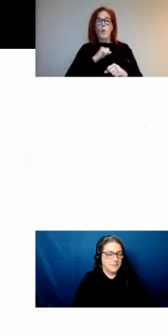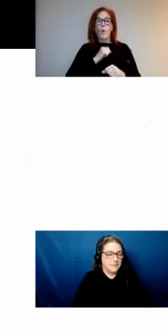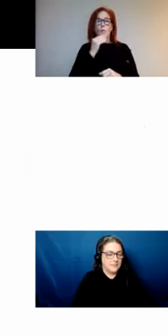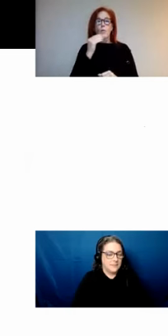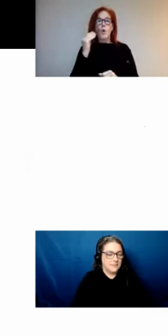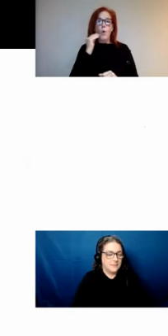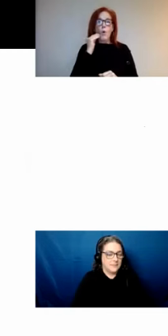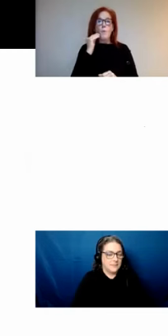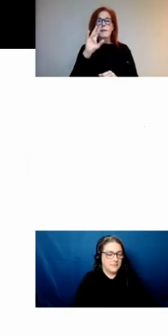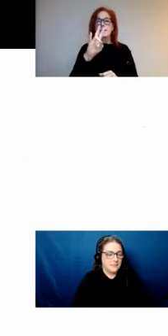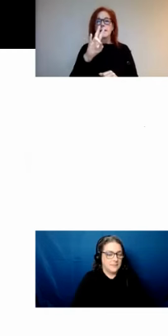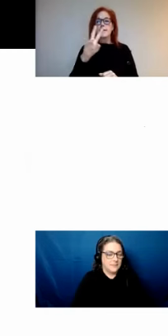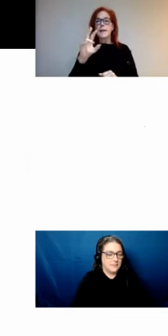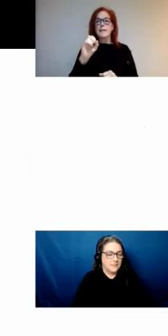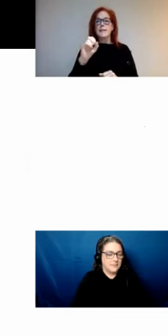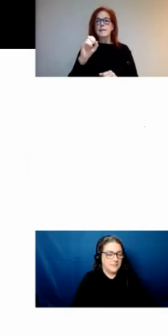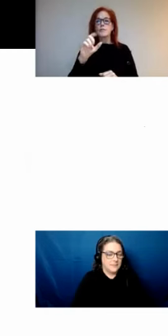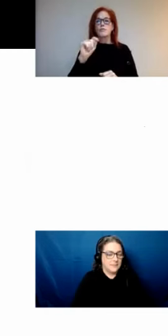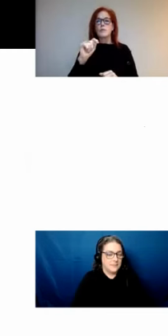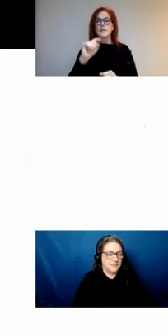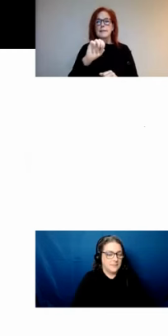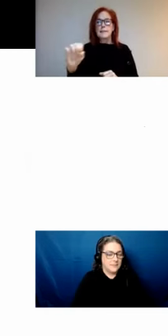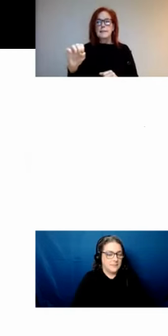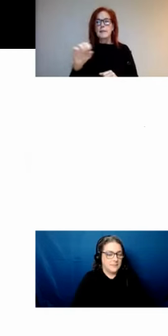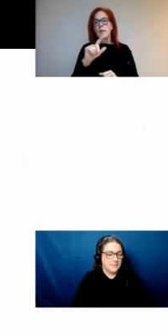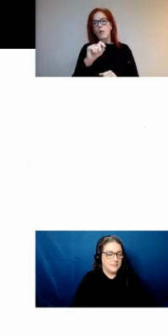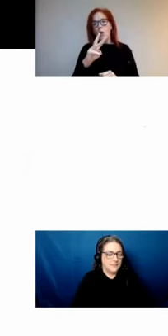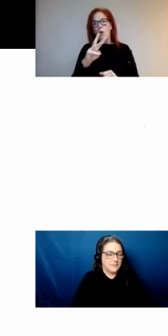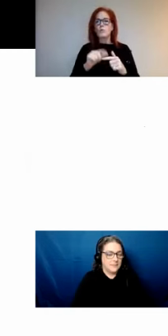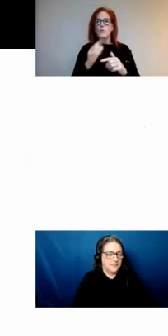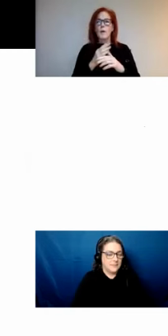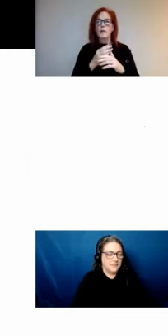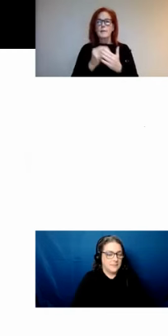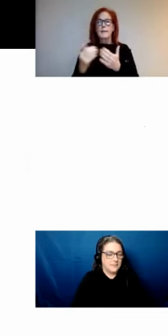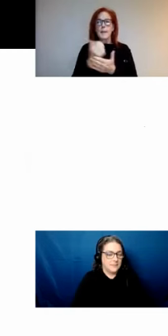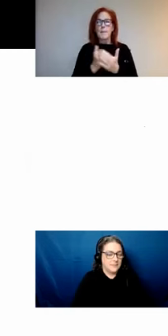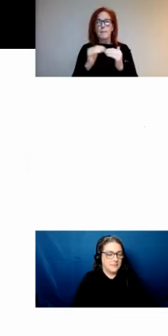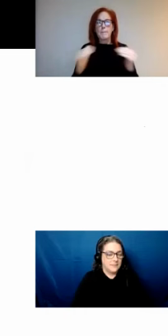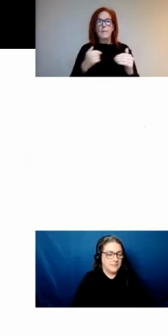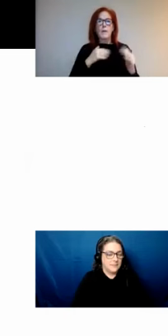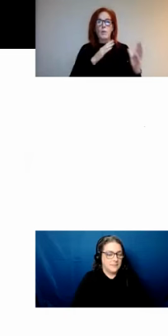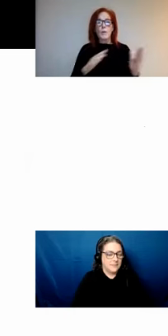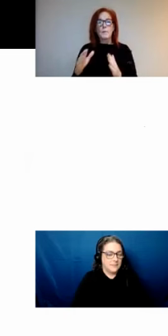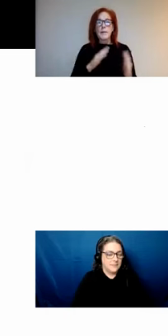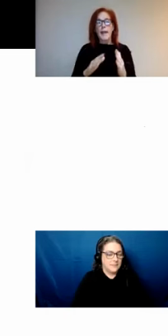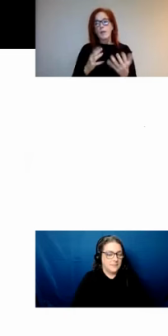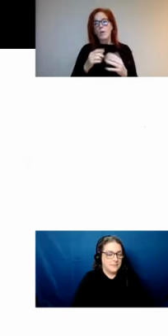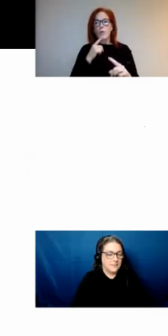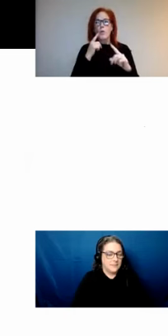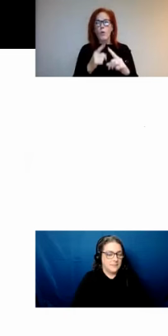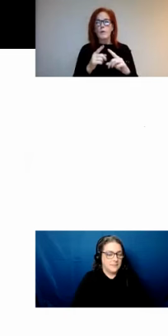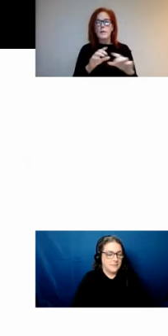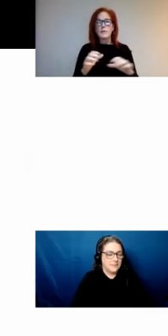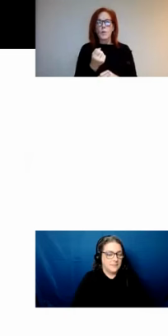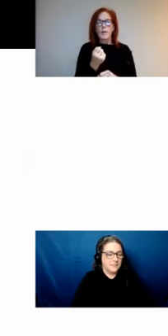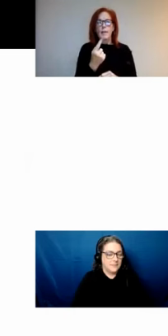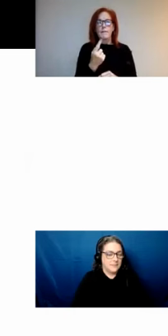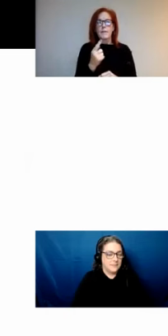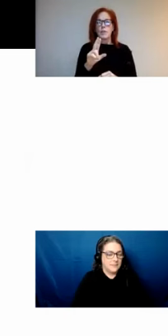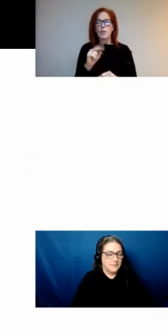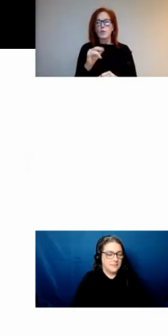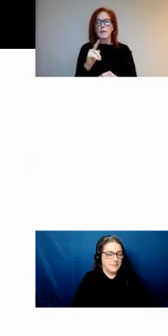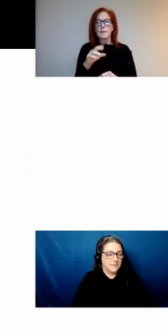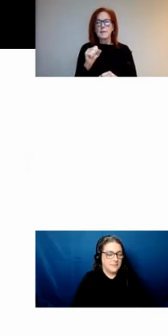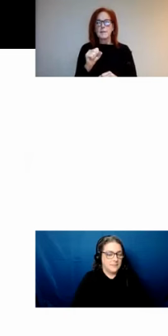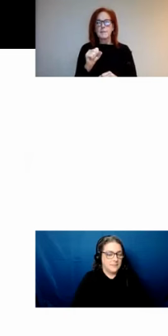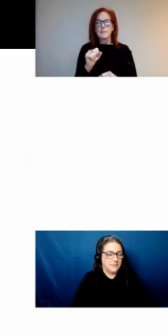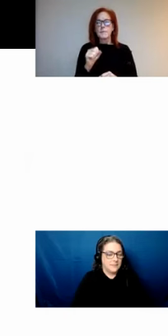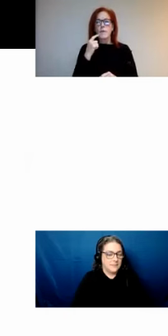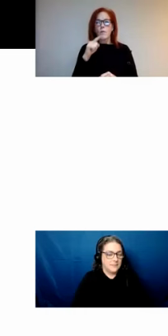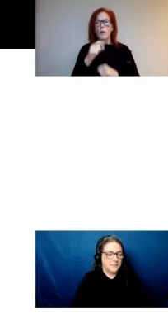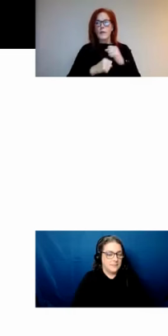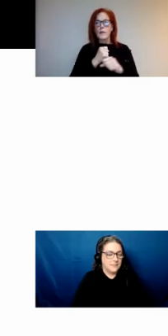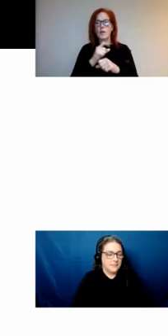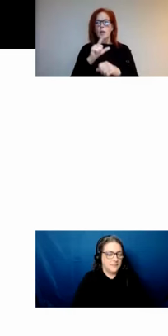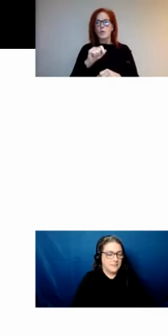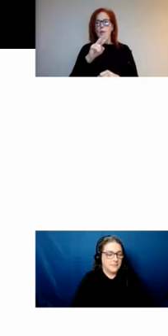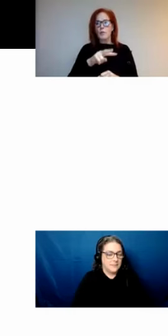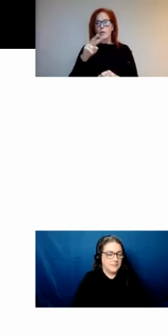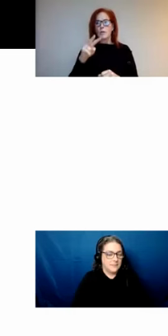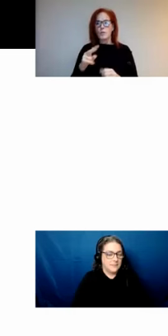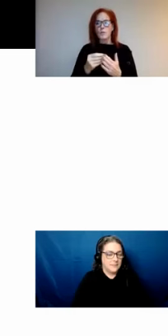My phone number is also listed. 402-444-4200, extension 2205. The fax is 402-444-7543. And our address is located on the slide.